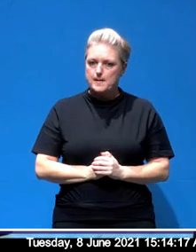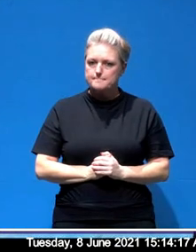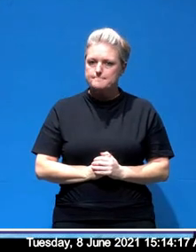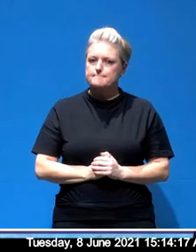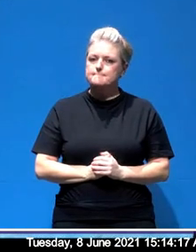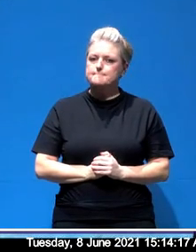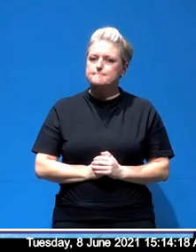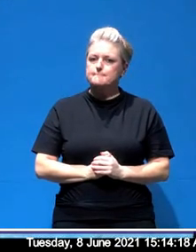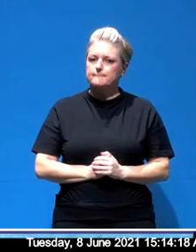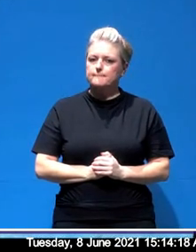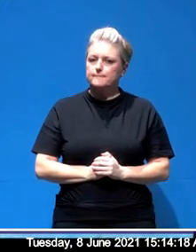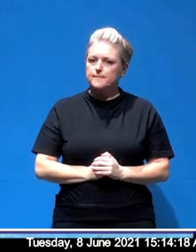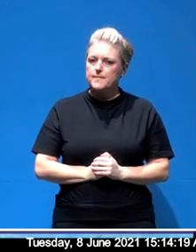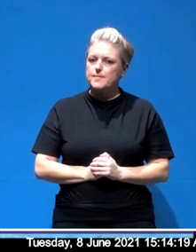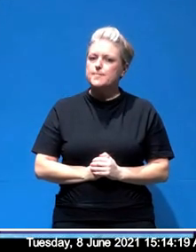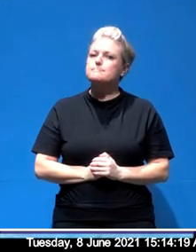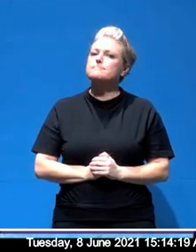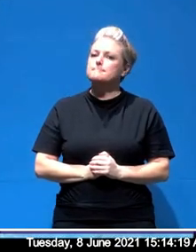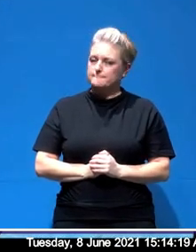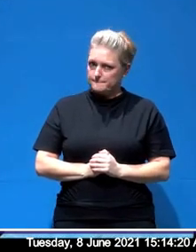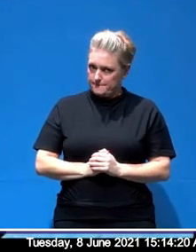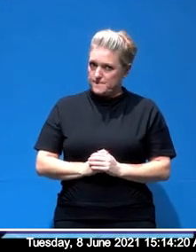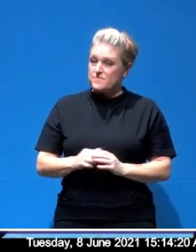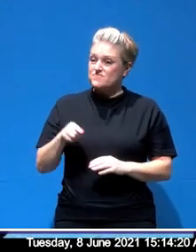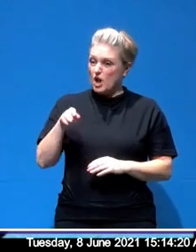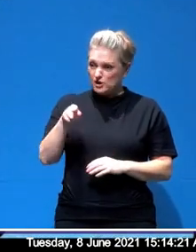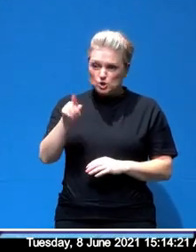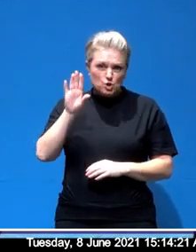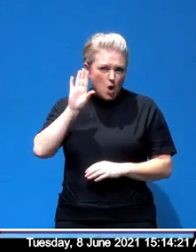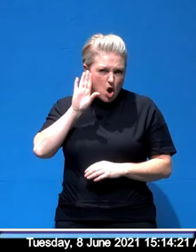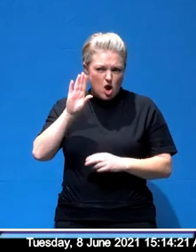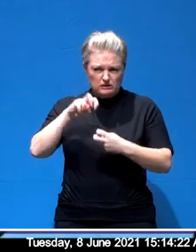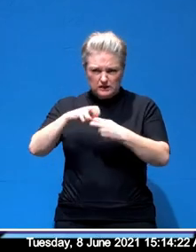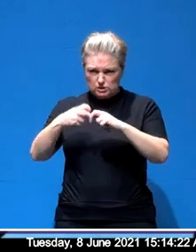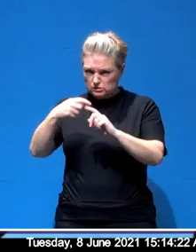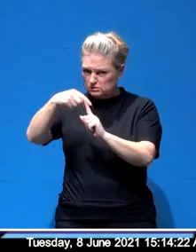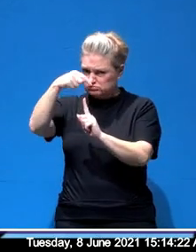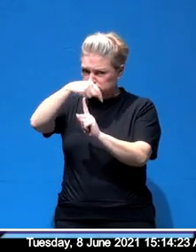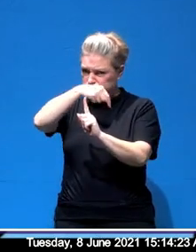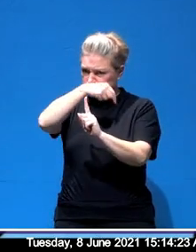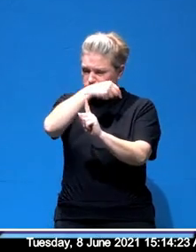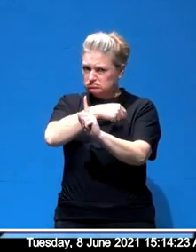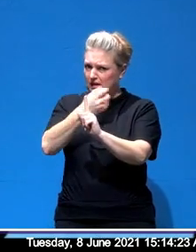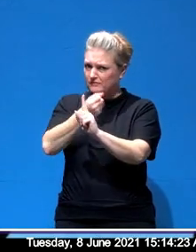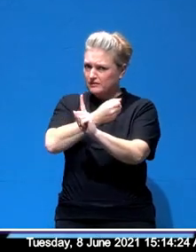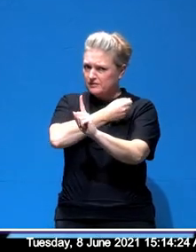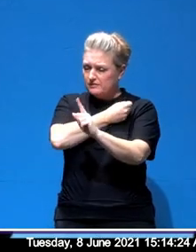Had there been issues with that house before you had visited? I believe there were.